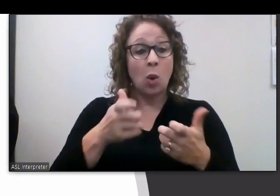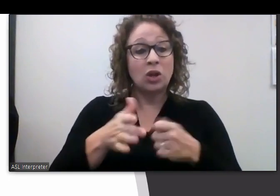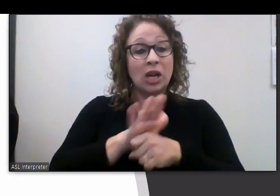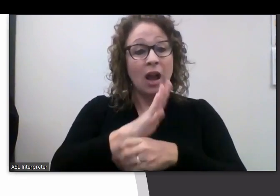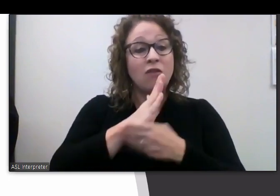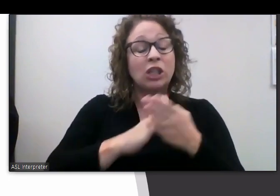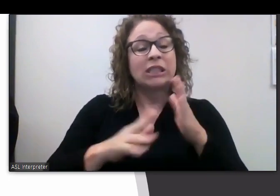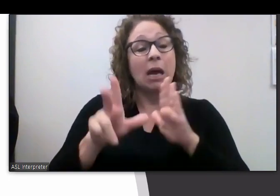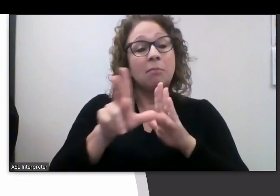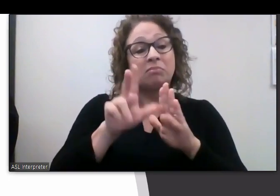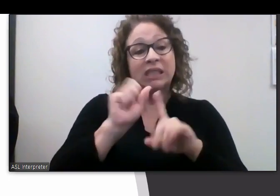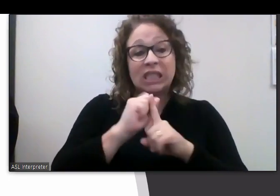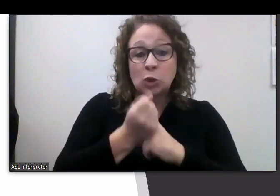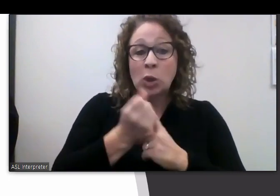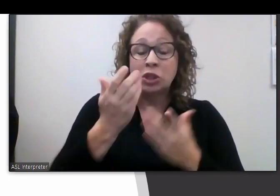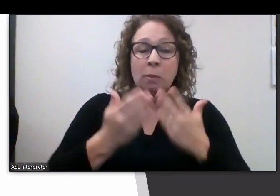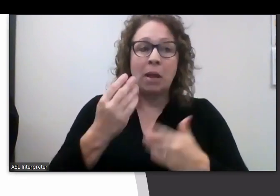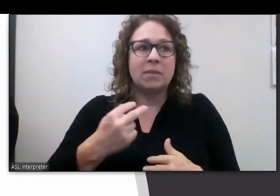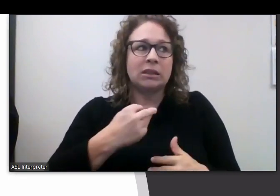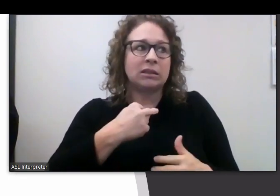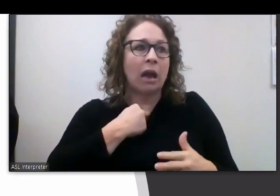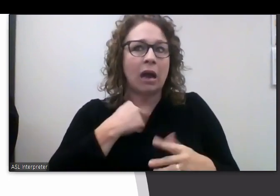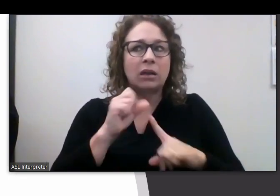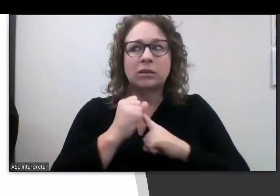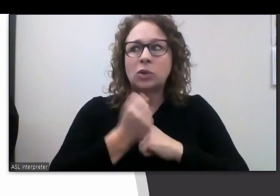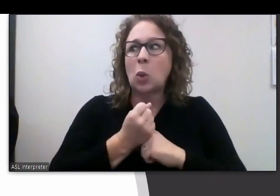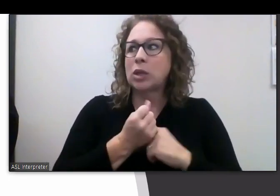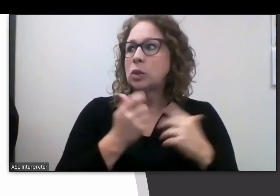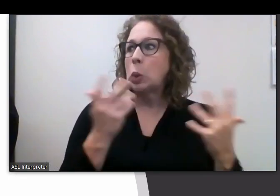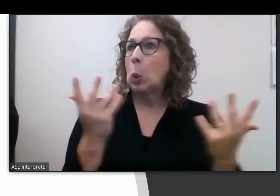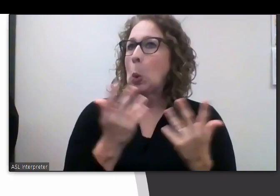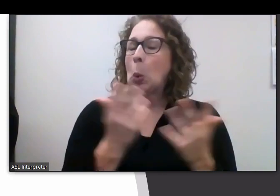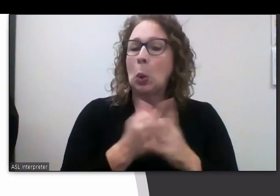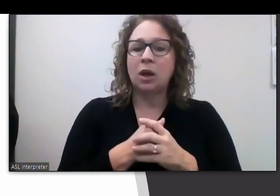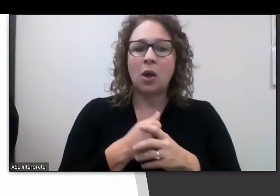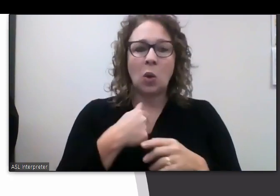that you might find yourselves in. And remember, you know, we're an organization